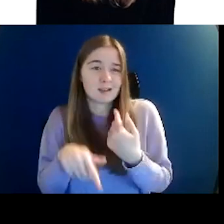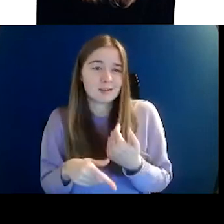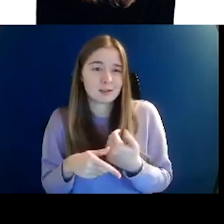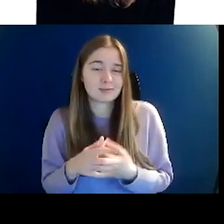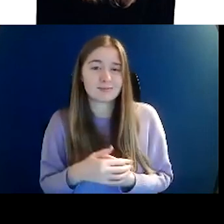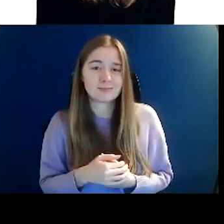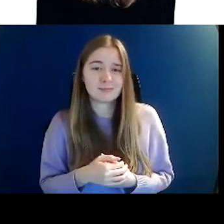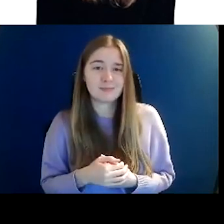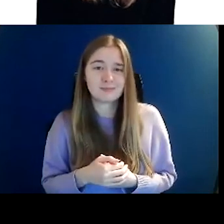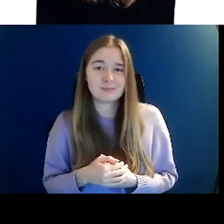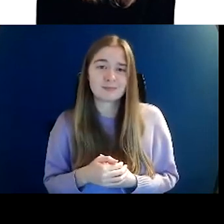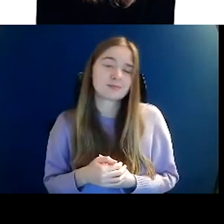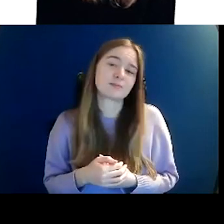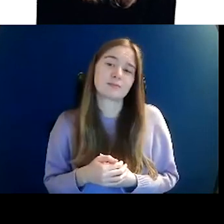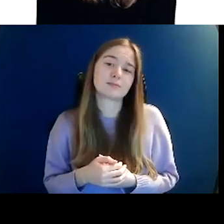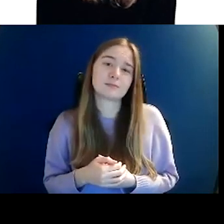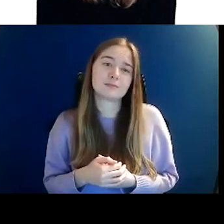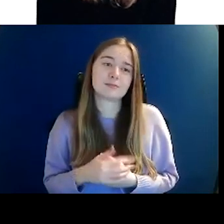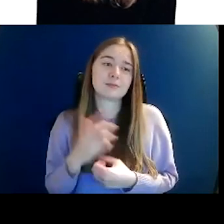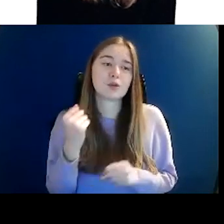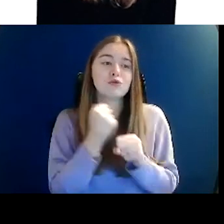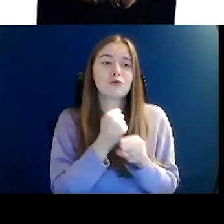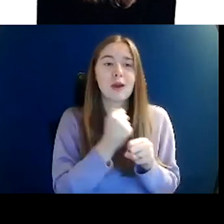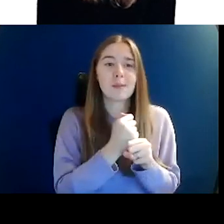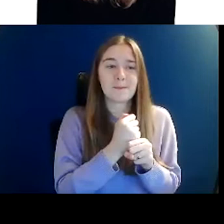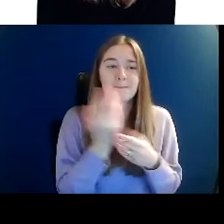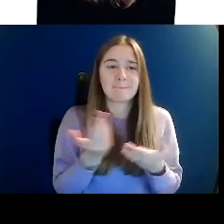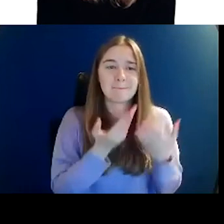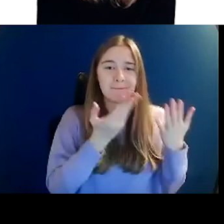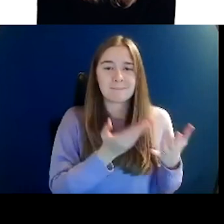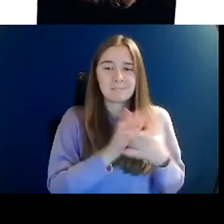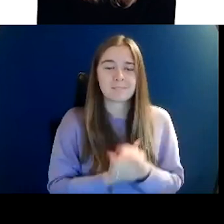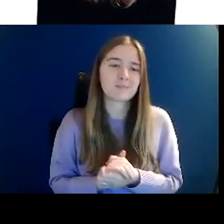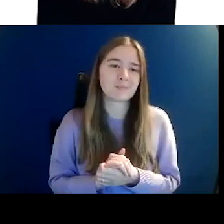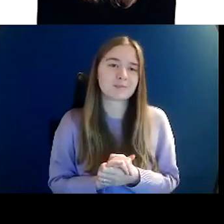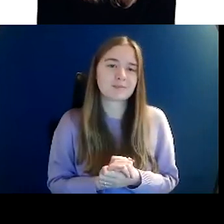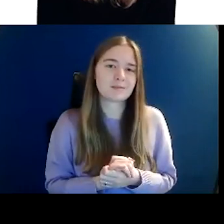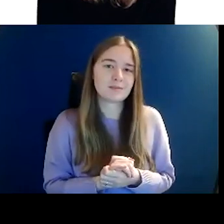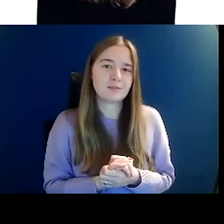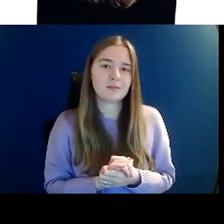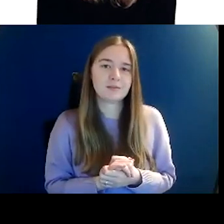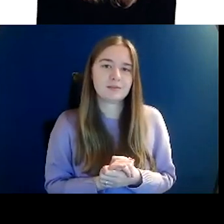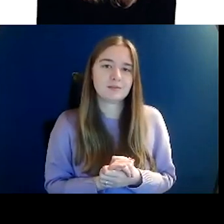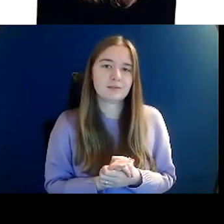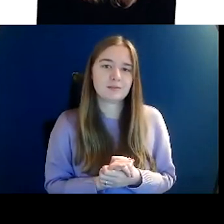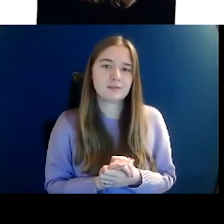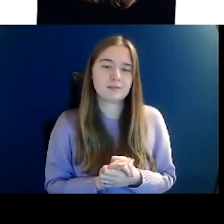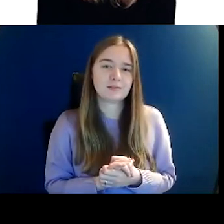So Graham, I'll come to you now. I really regret not going to any of your events